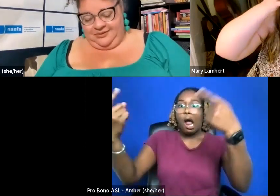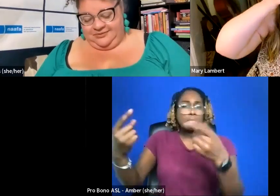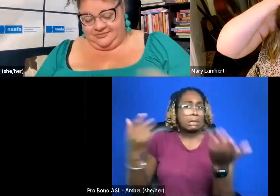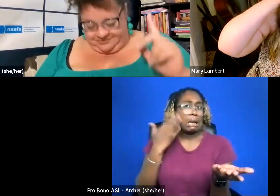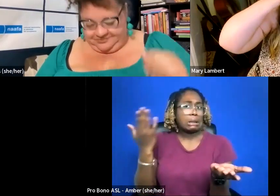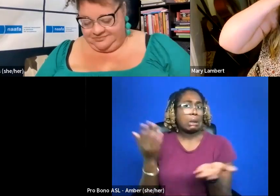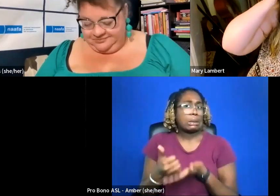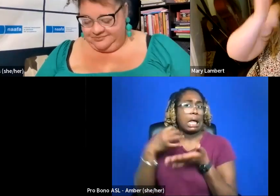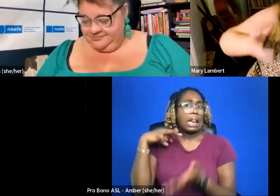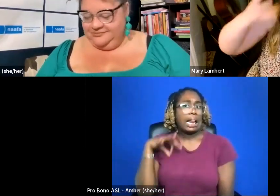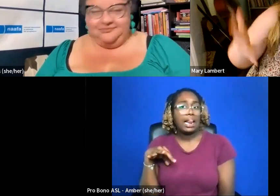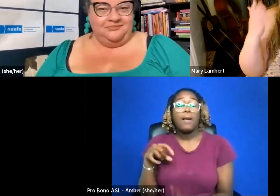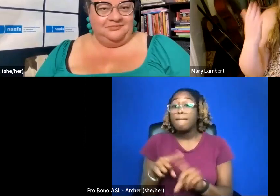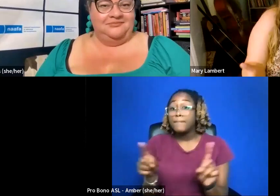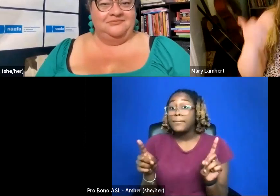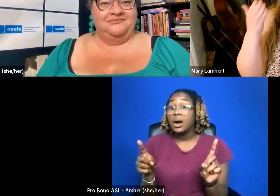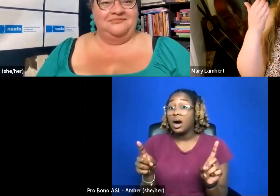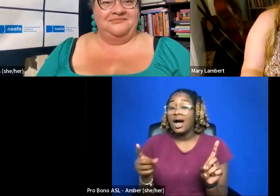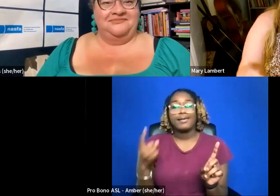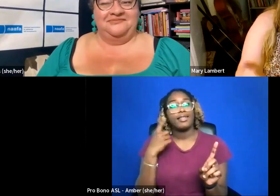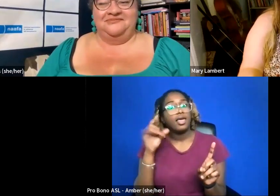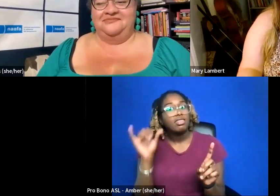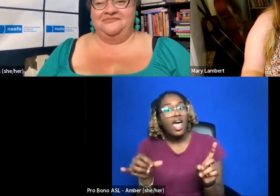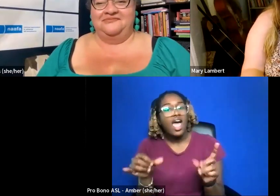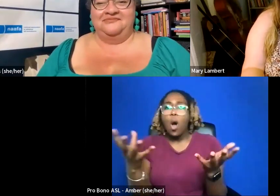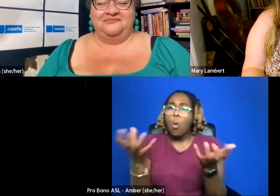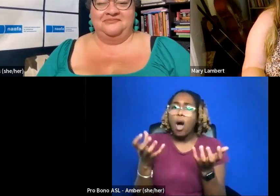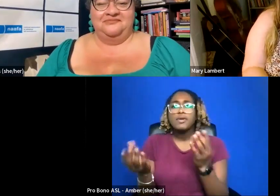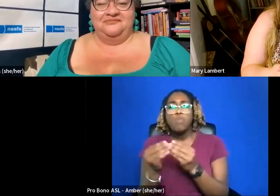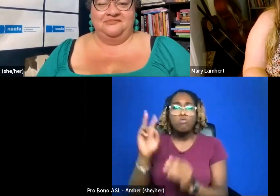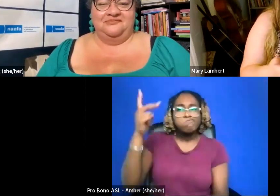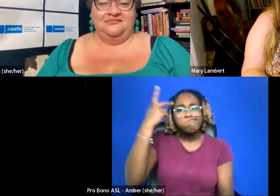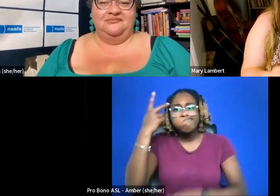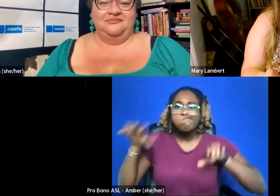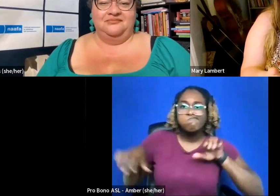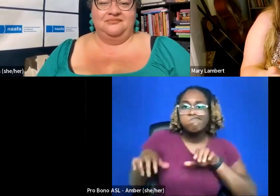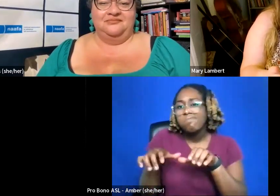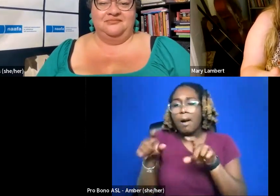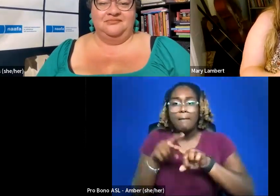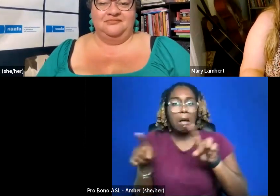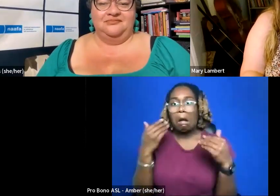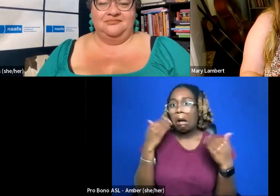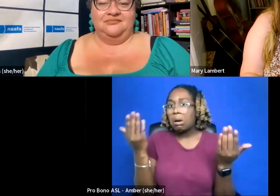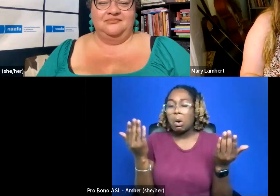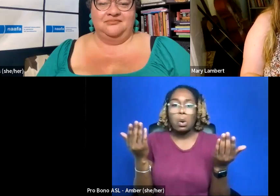but but I want it. I think that was the thing is like I wanted to be more politically active, but I didn't really it didn't really know how.